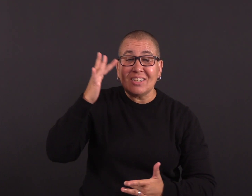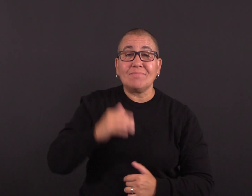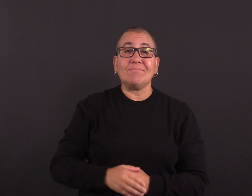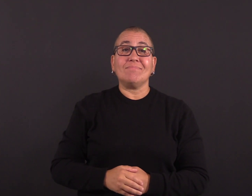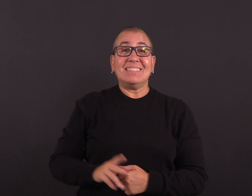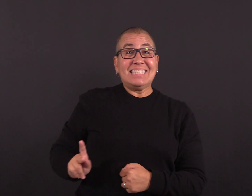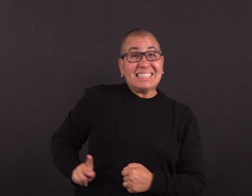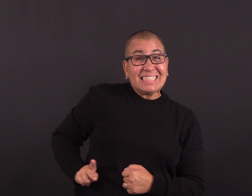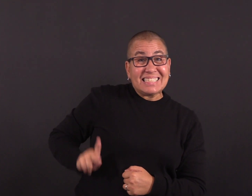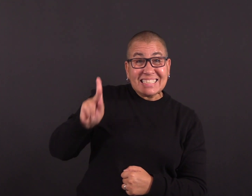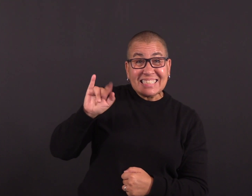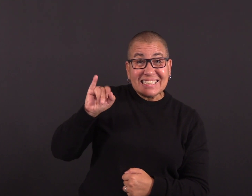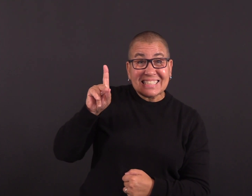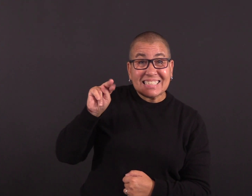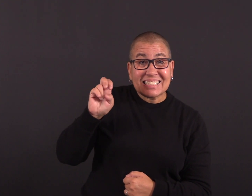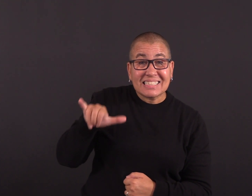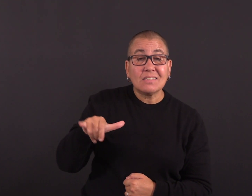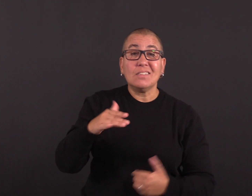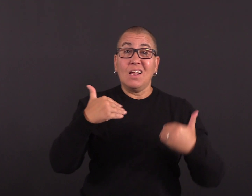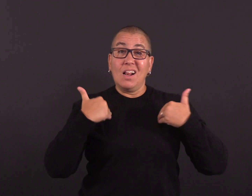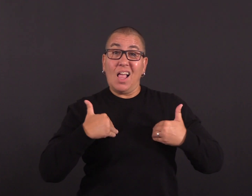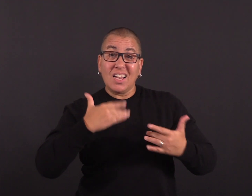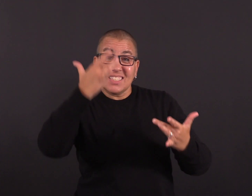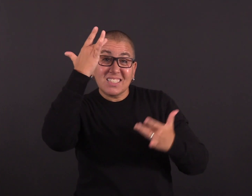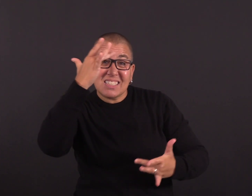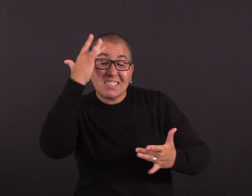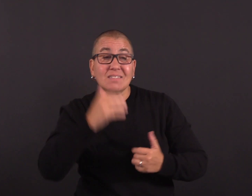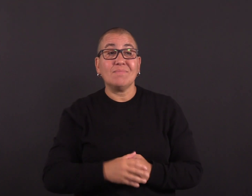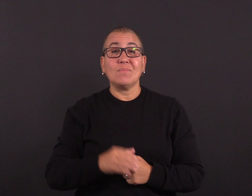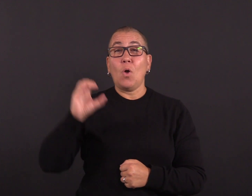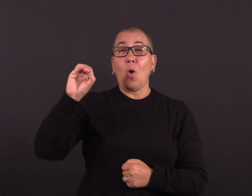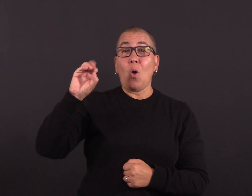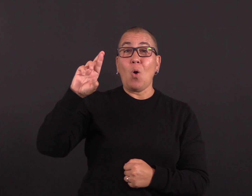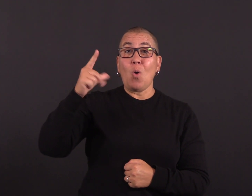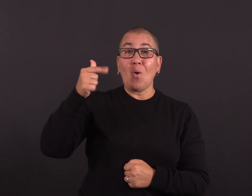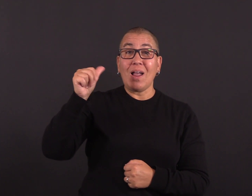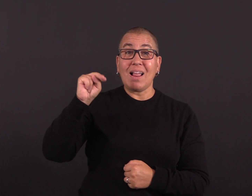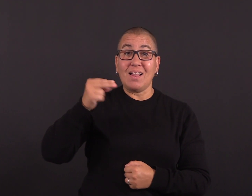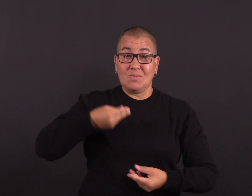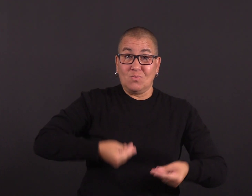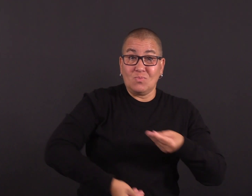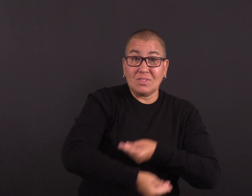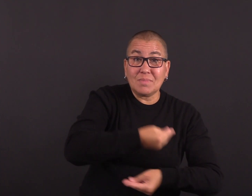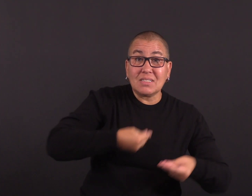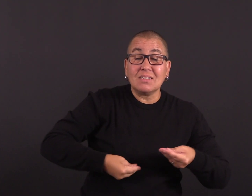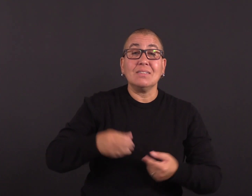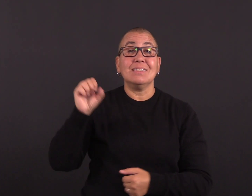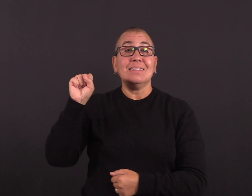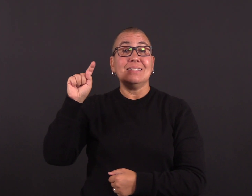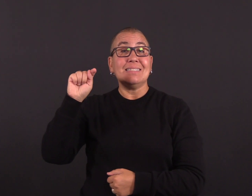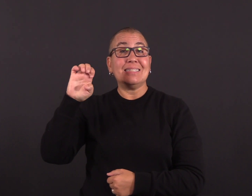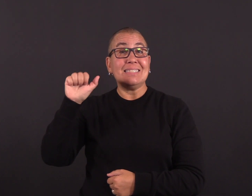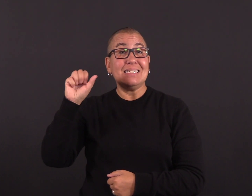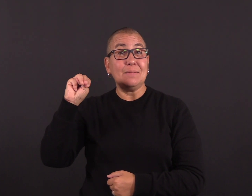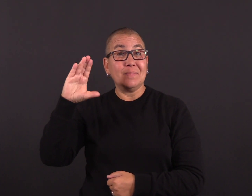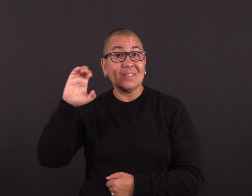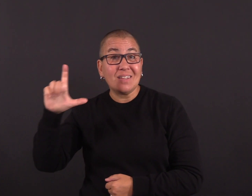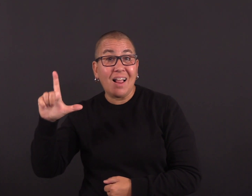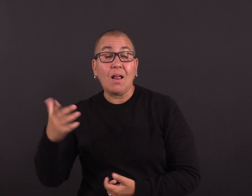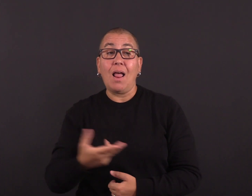kidney or lung disease, organ or stem cell transplants, HIV or other immunocompromising